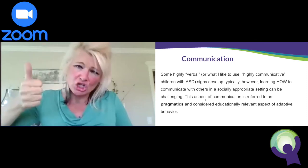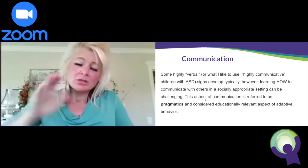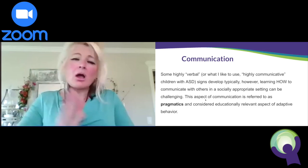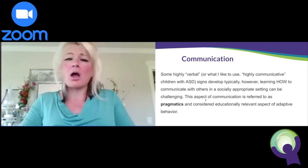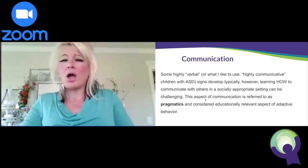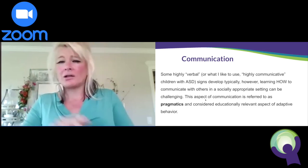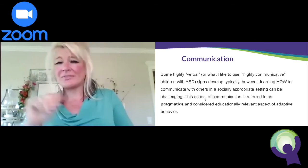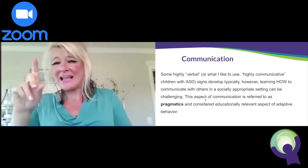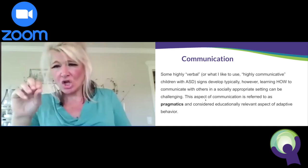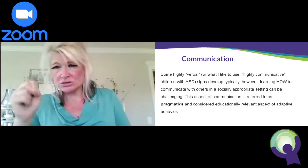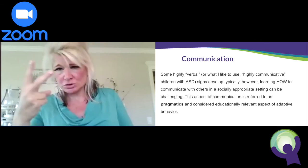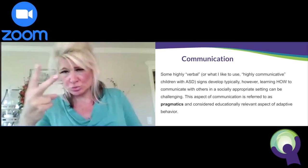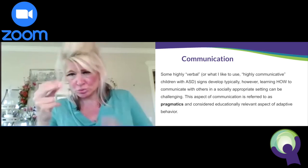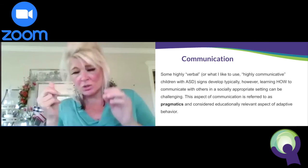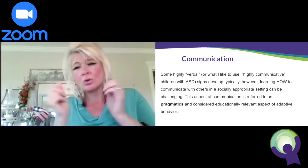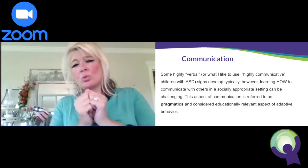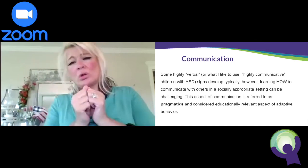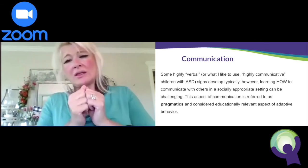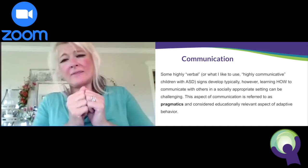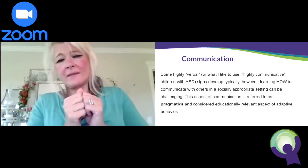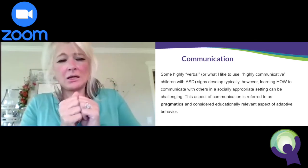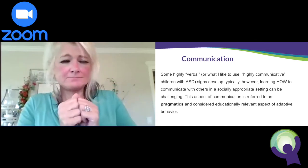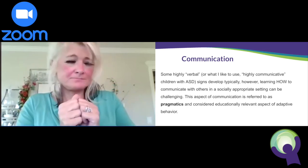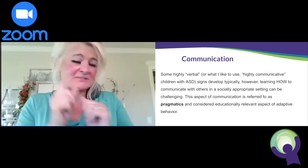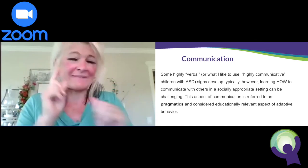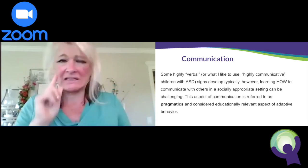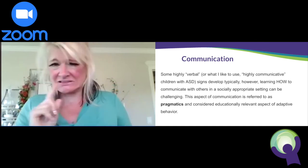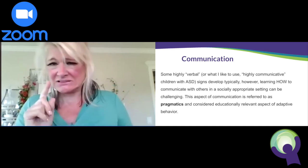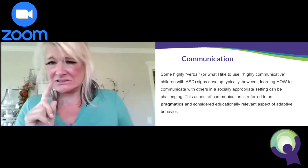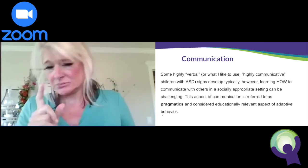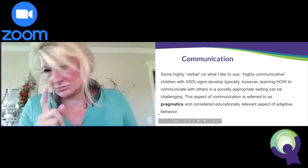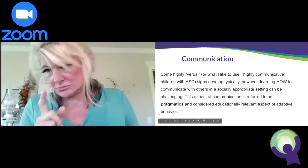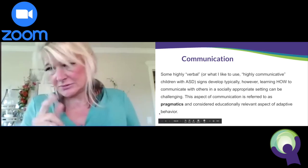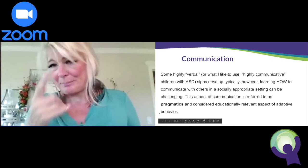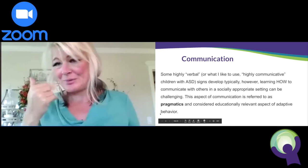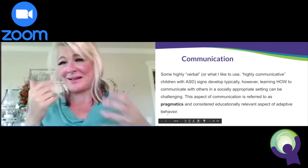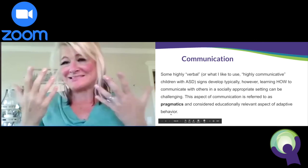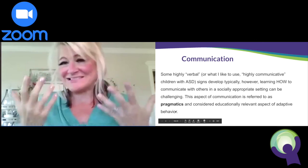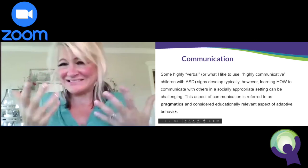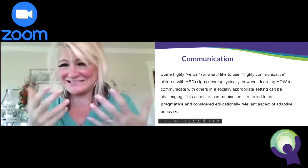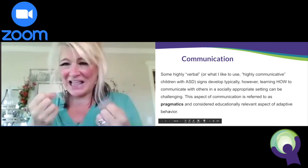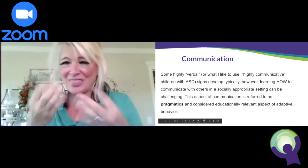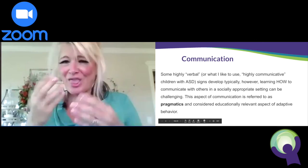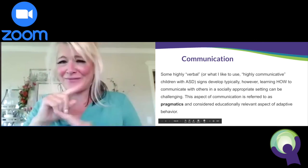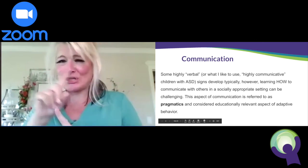or seeing it? So really working with the the DOS 2